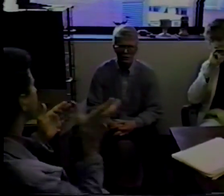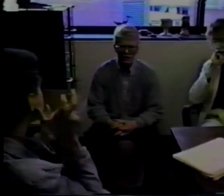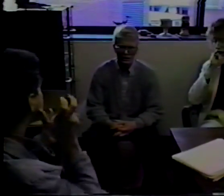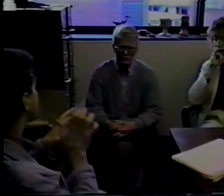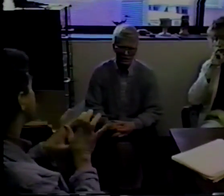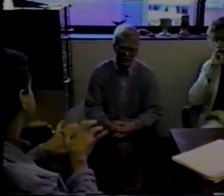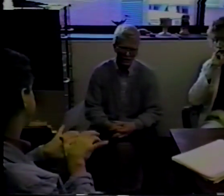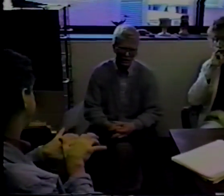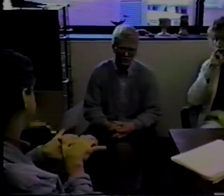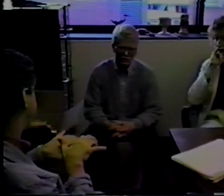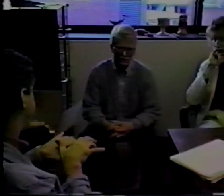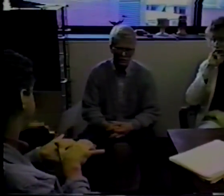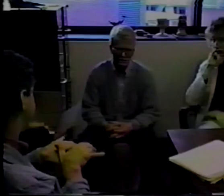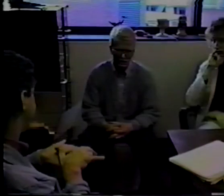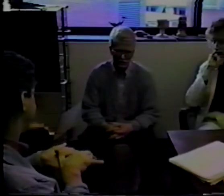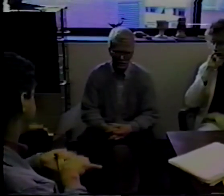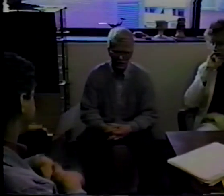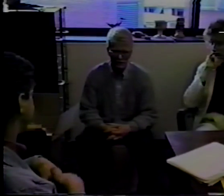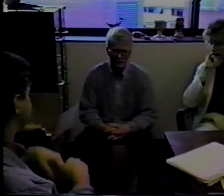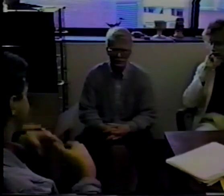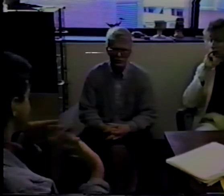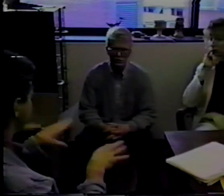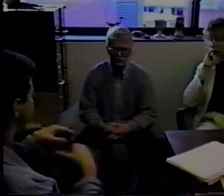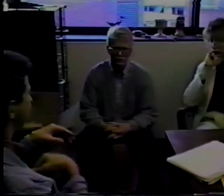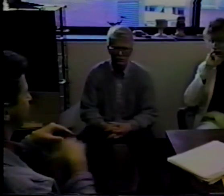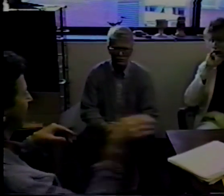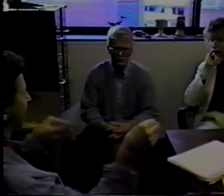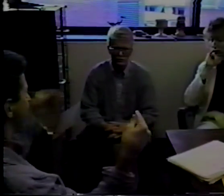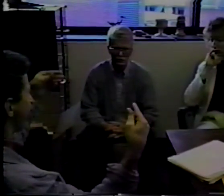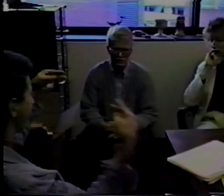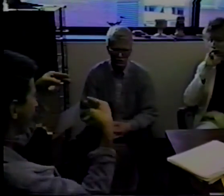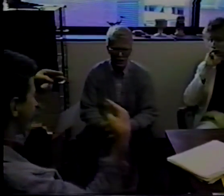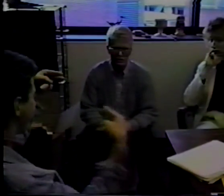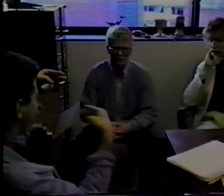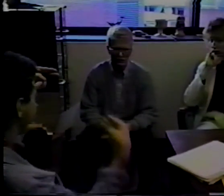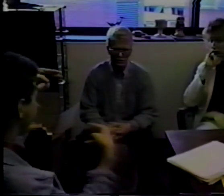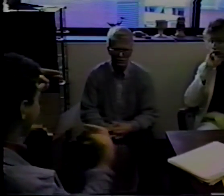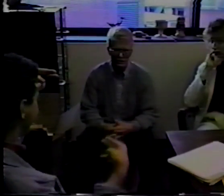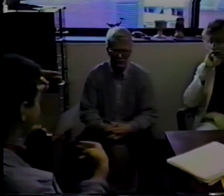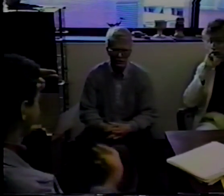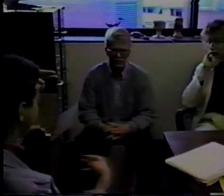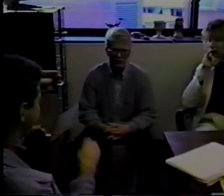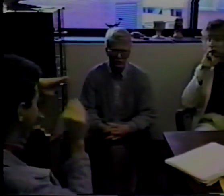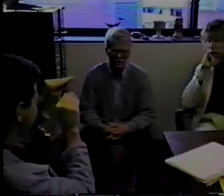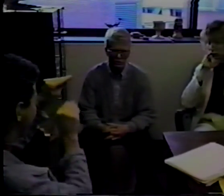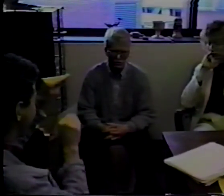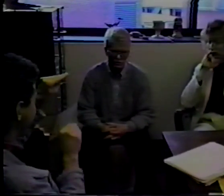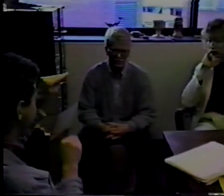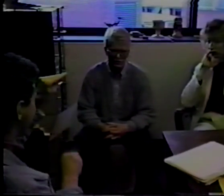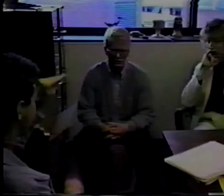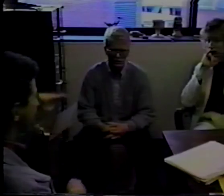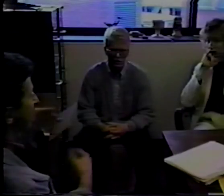And what I did was I gave it to, um, the secretary who transcribed it from the, um, Voice portion of the